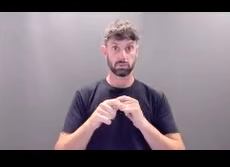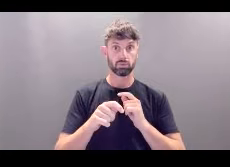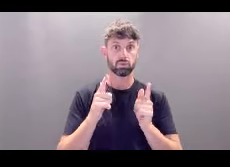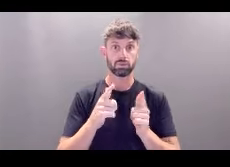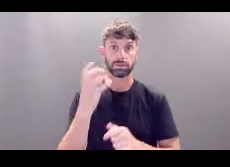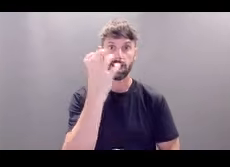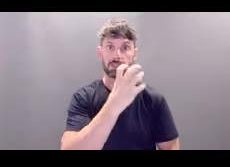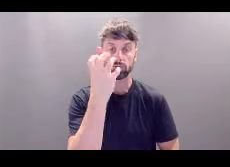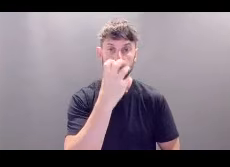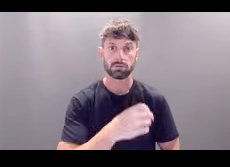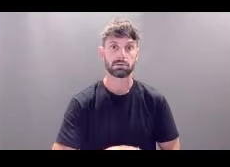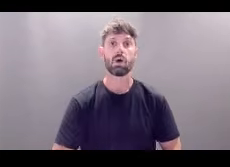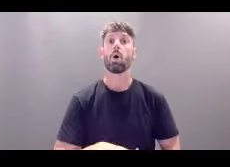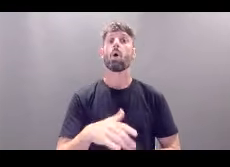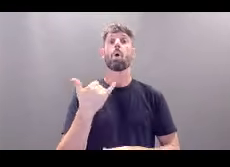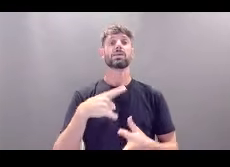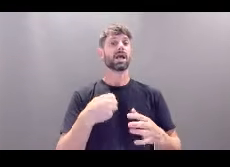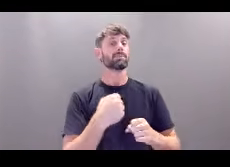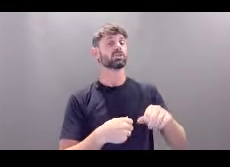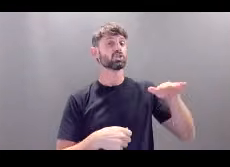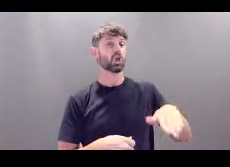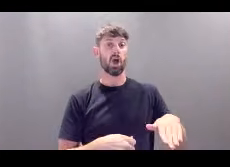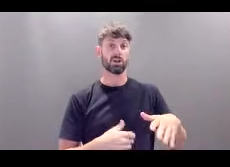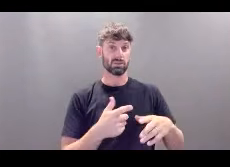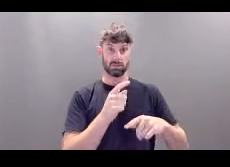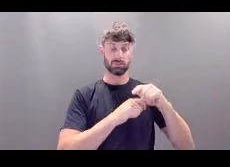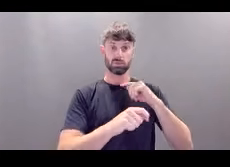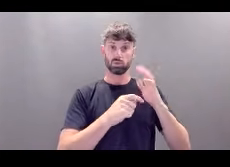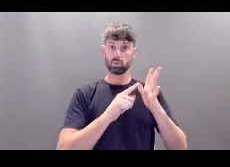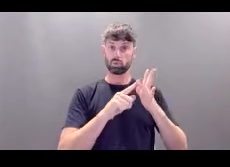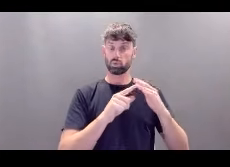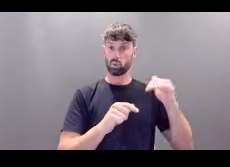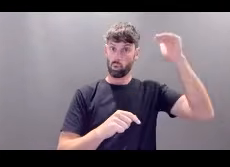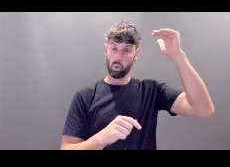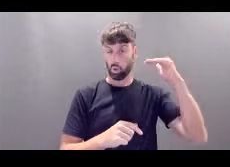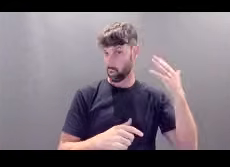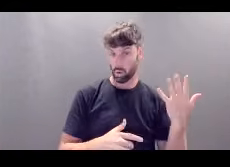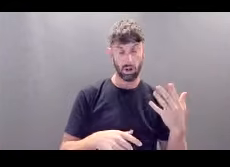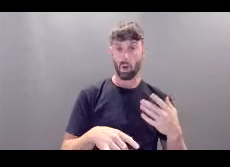if a child has outgrown their AT or if it's broken beyond repair.